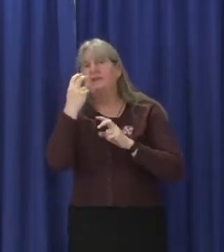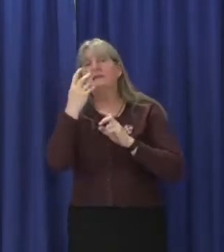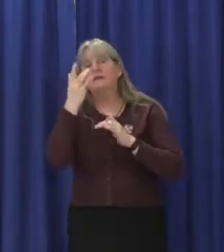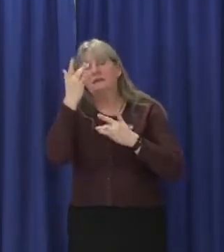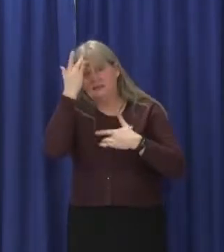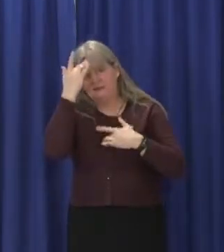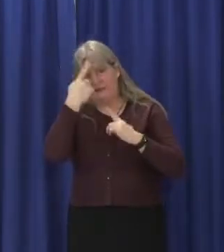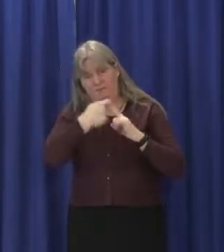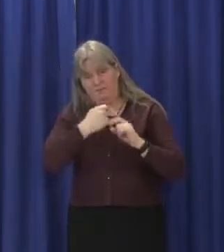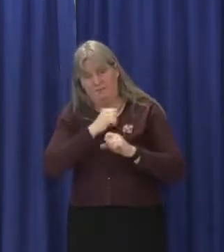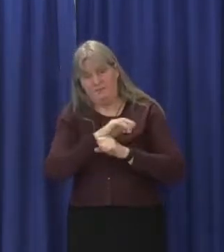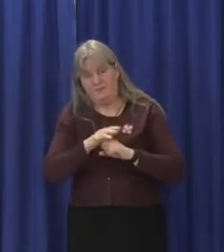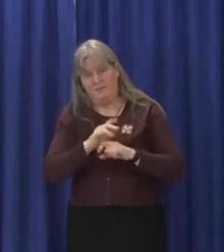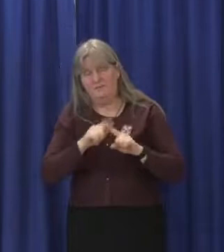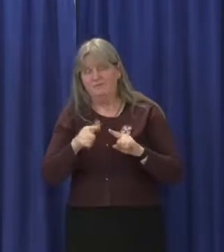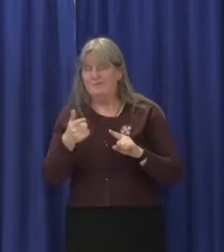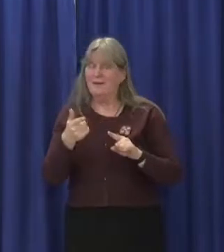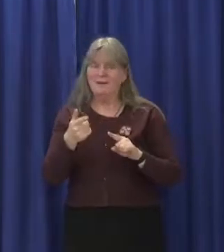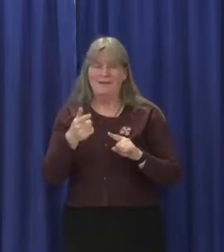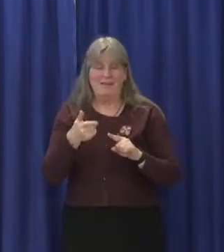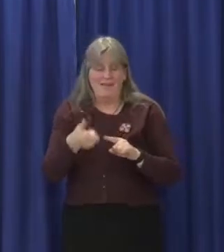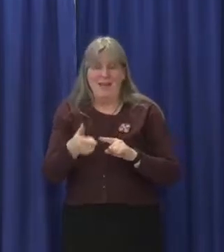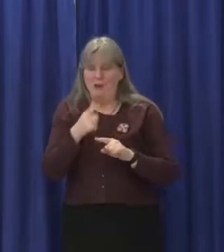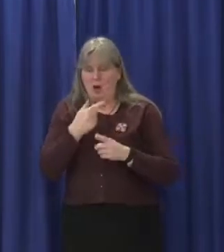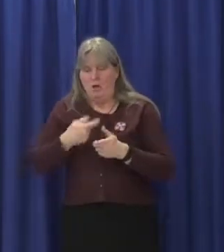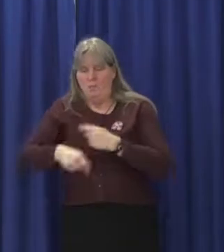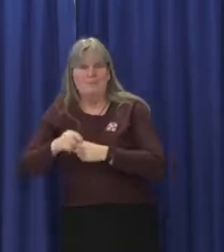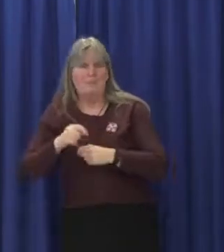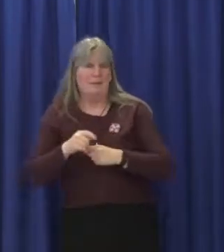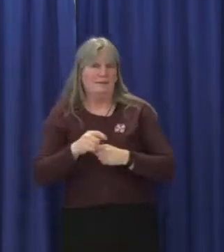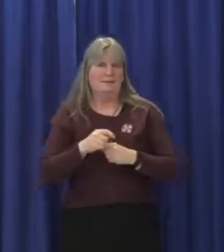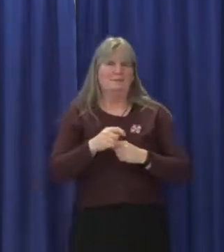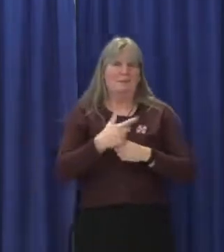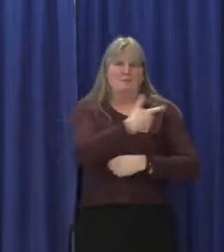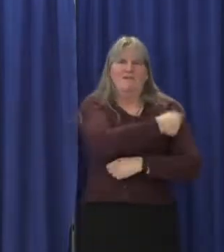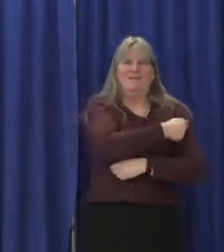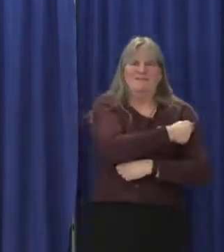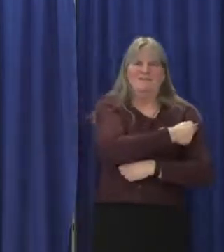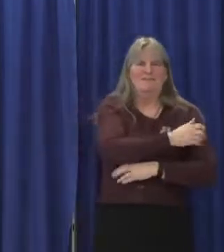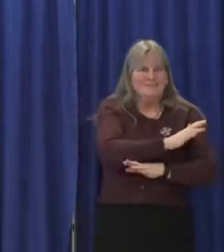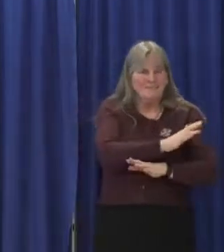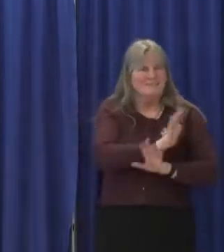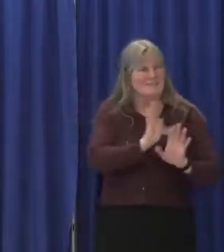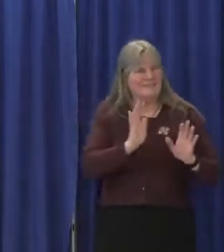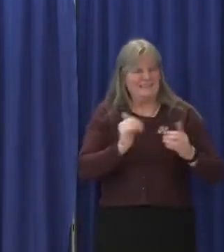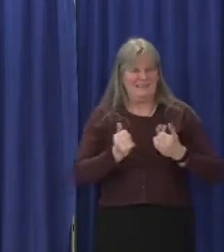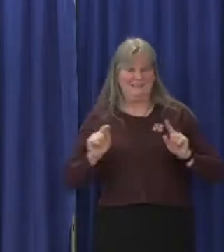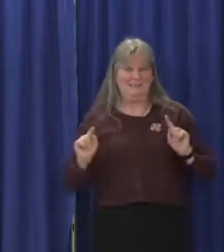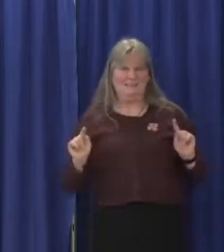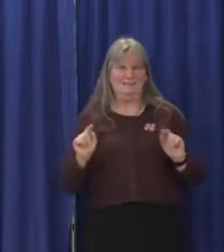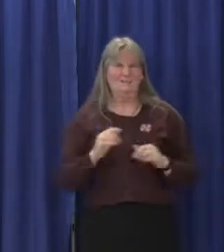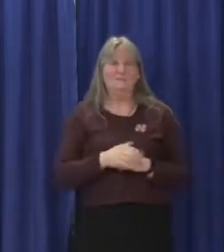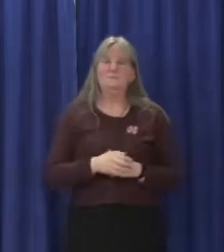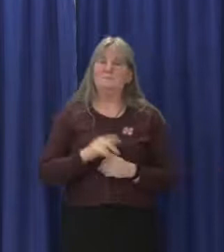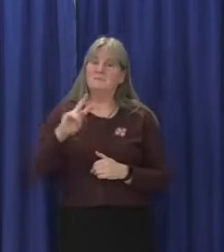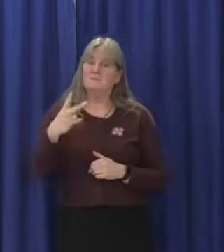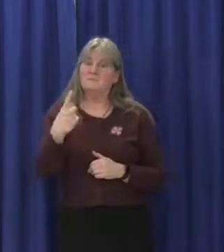no substitute for vaccination. Thank you. Haley, do you have a second question?